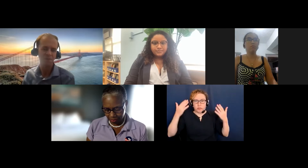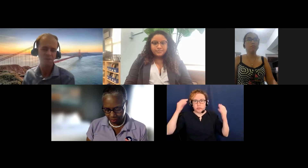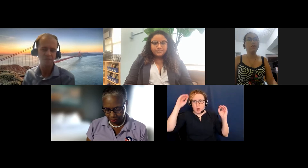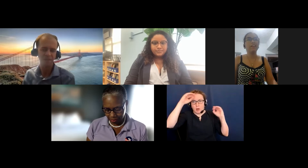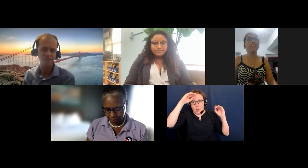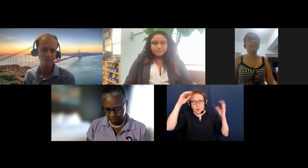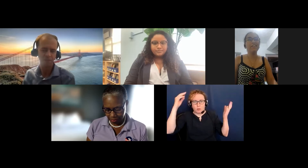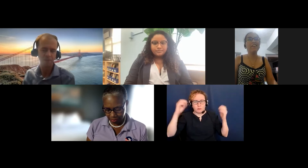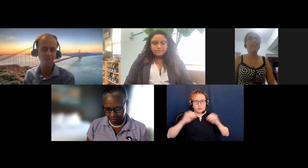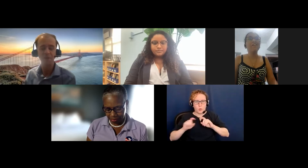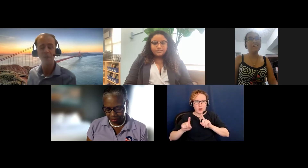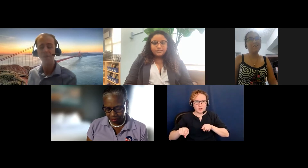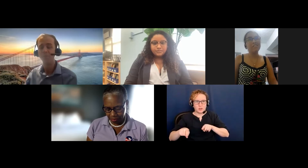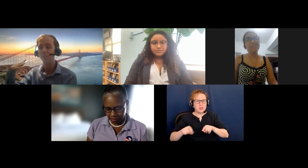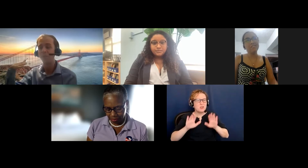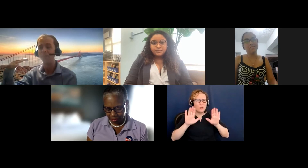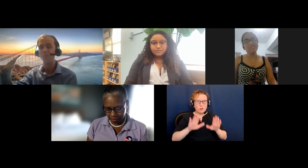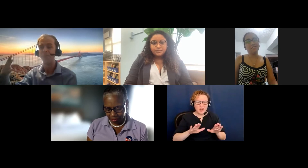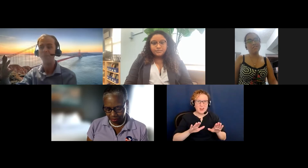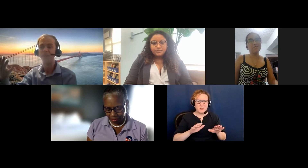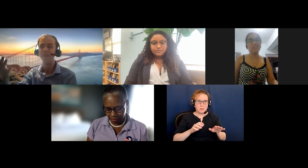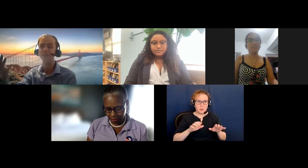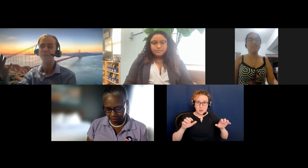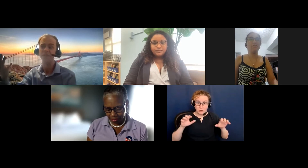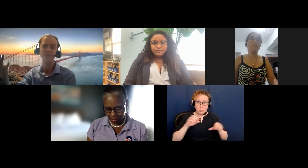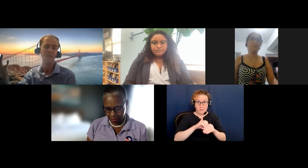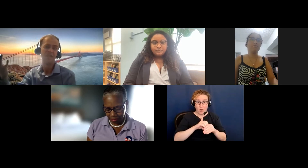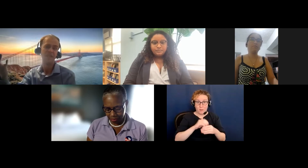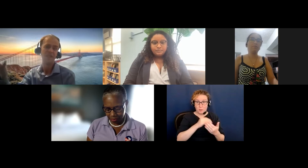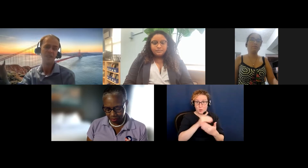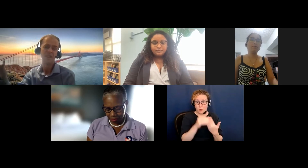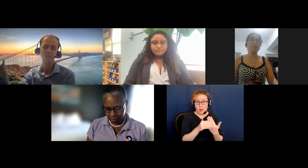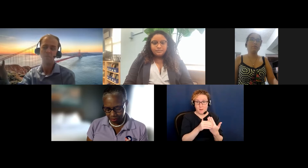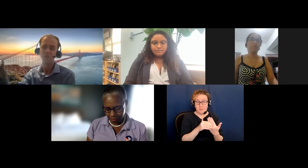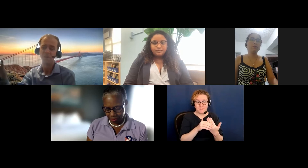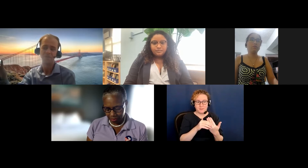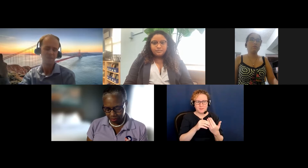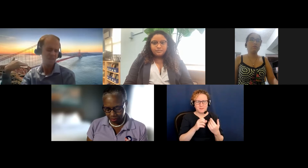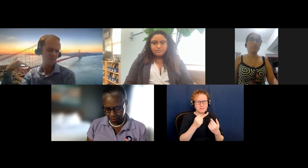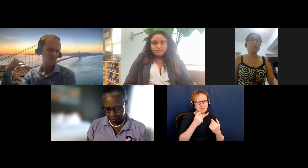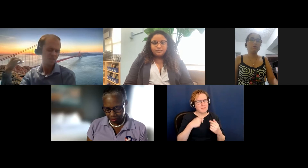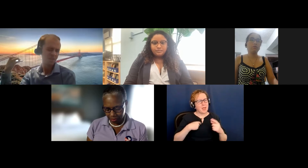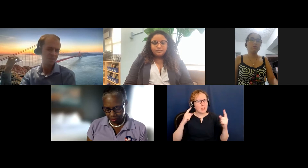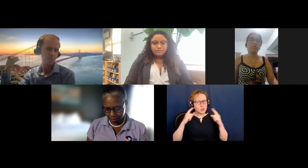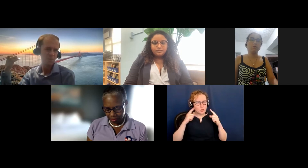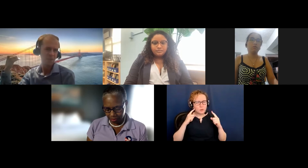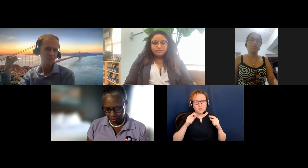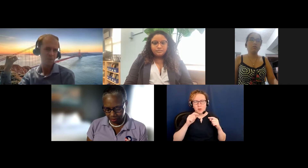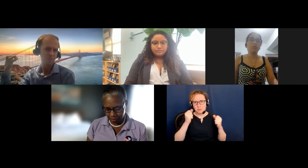It is great when you do these programs. I hear from a lot of disabled people that come back from